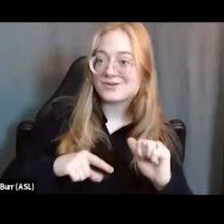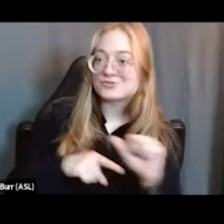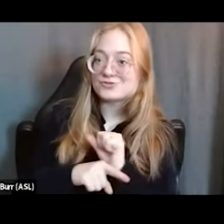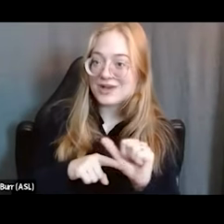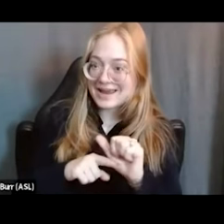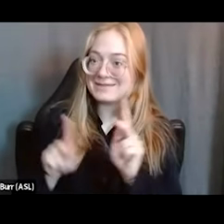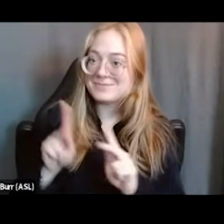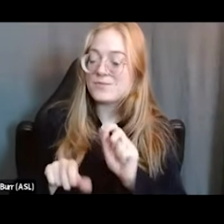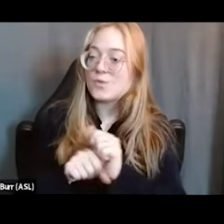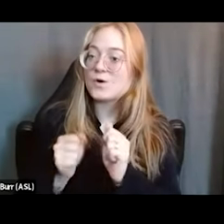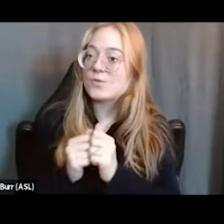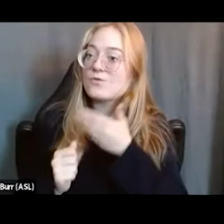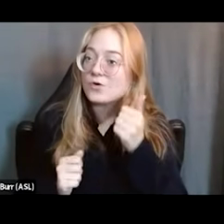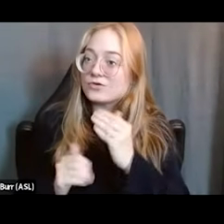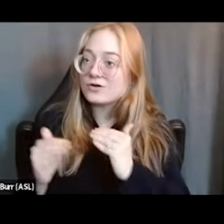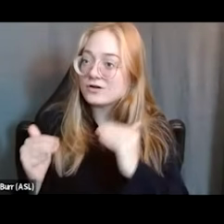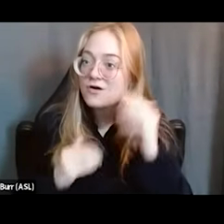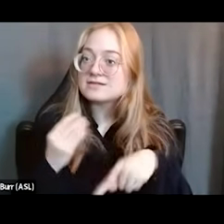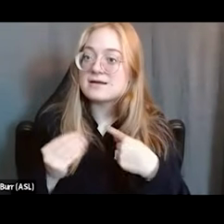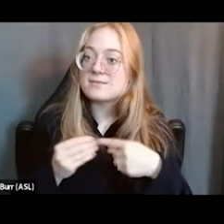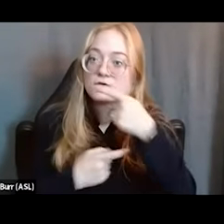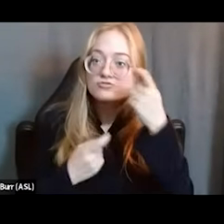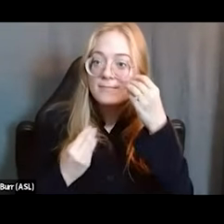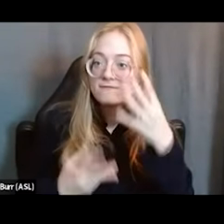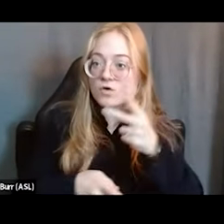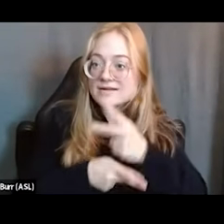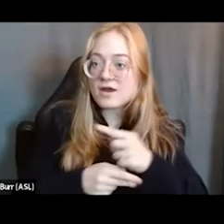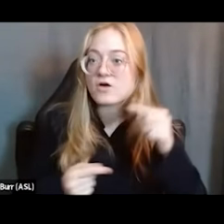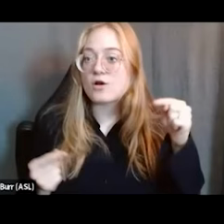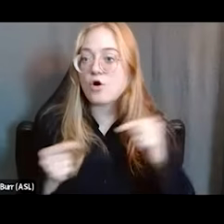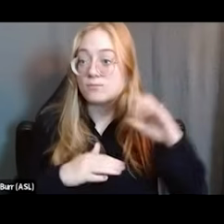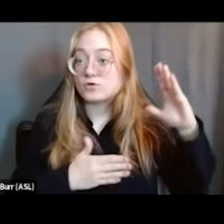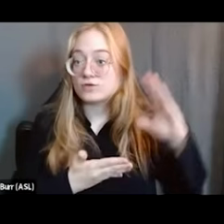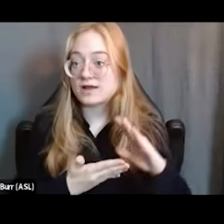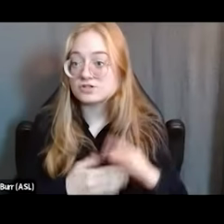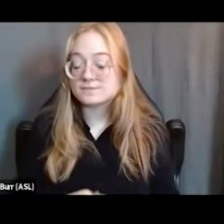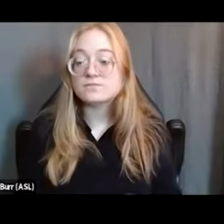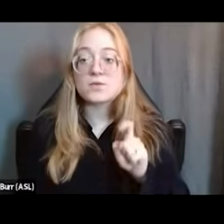around trauma-informed care and harm reduction. We also might need some advocating around adjusting eligibility.